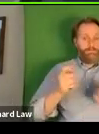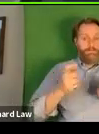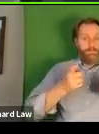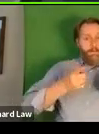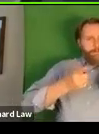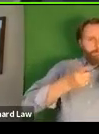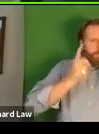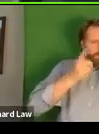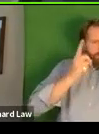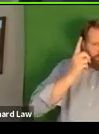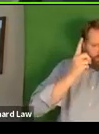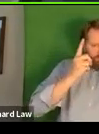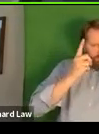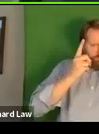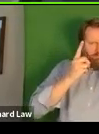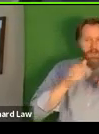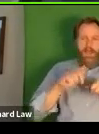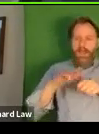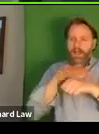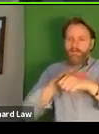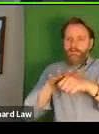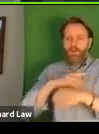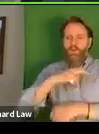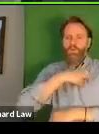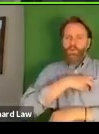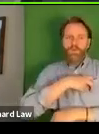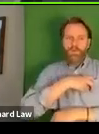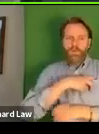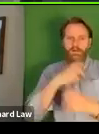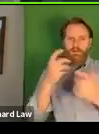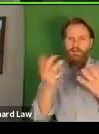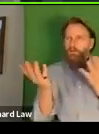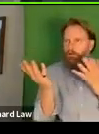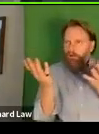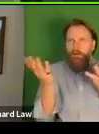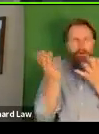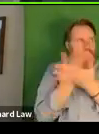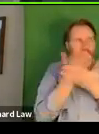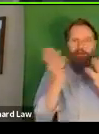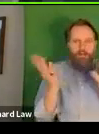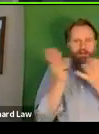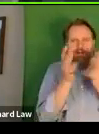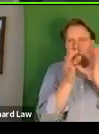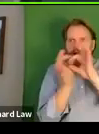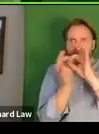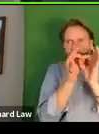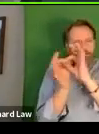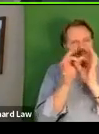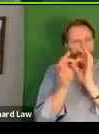management and the trade union side in relation to those safety checks that are